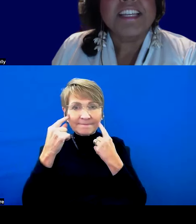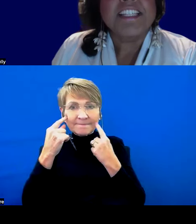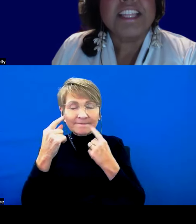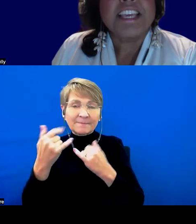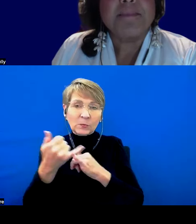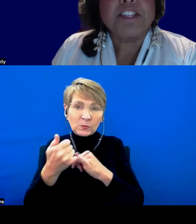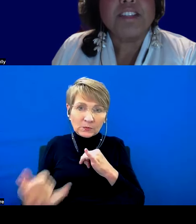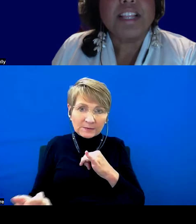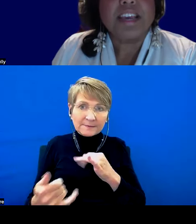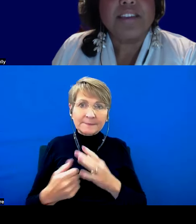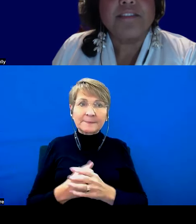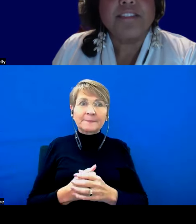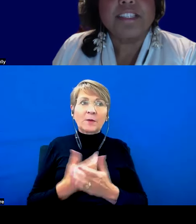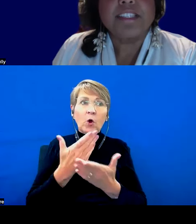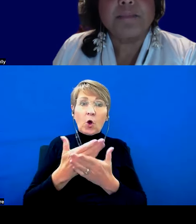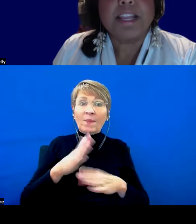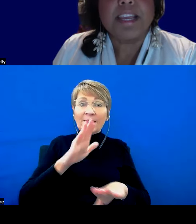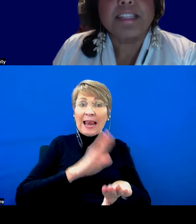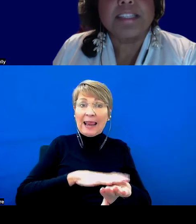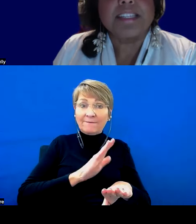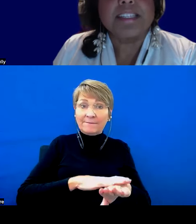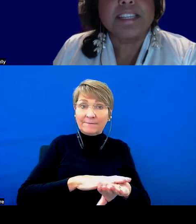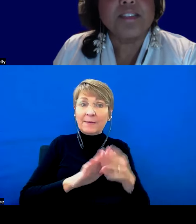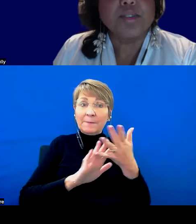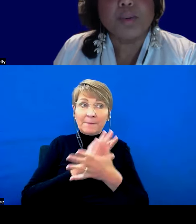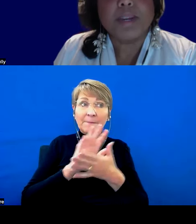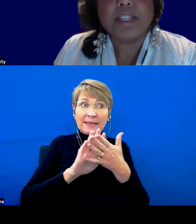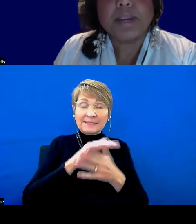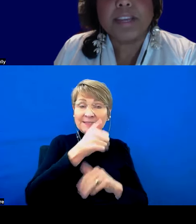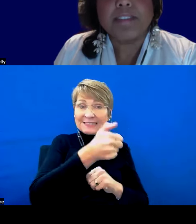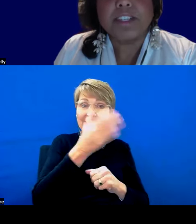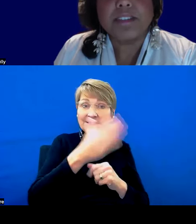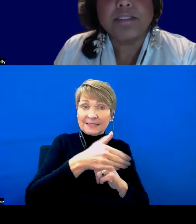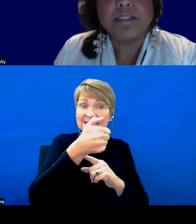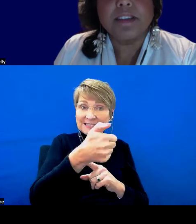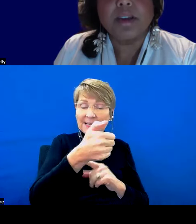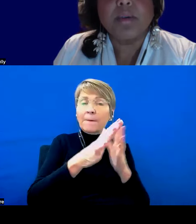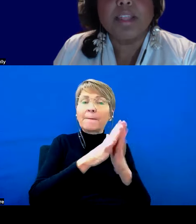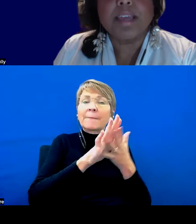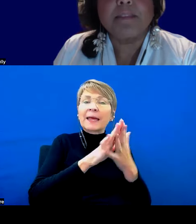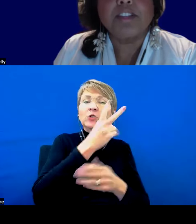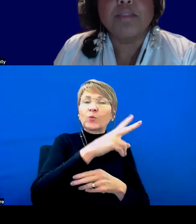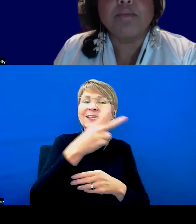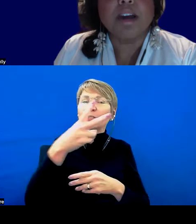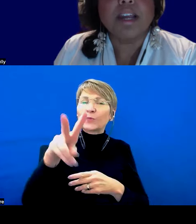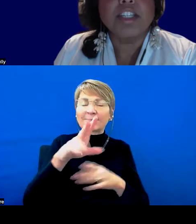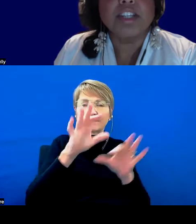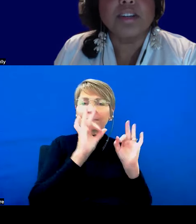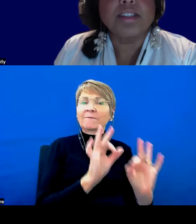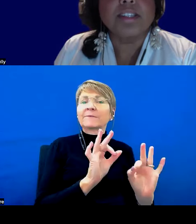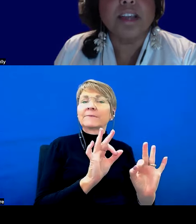So the image on the left simulates 6/6 or 20/20 vision, while the image on the right shows slightly